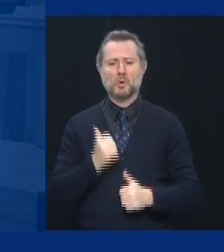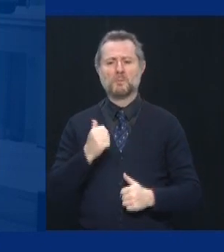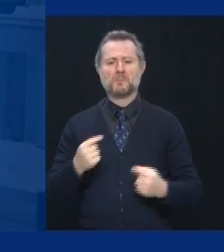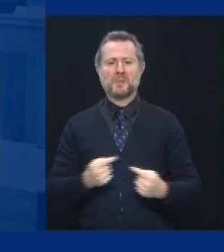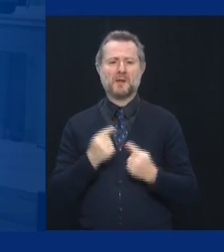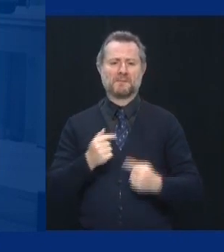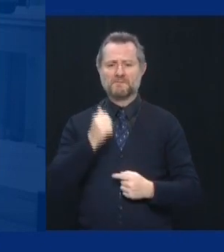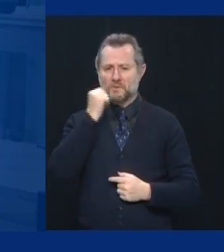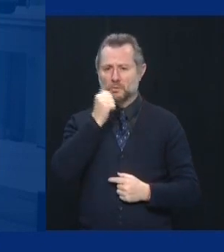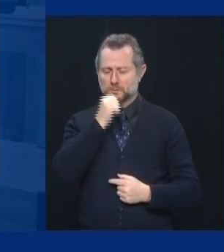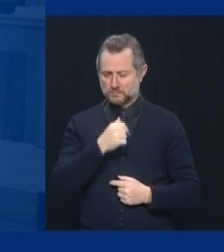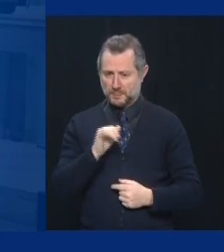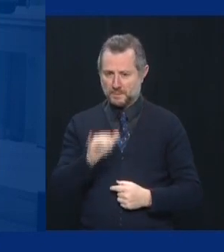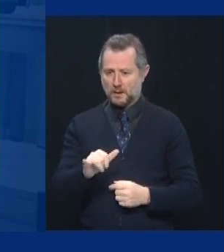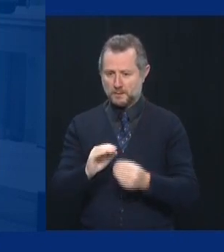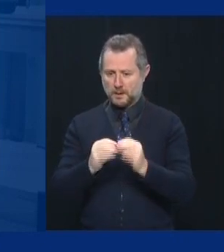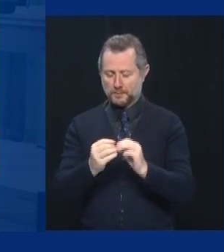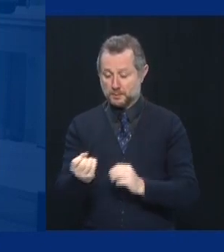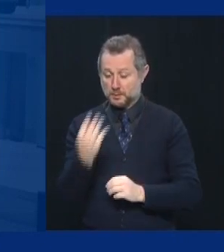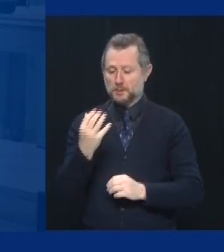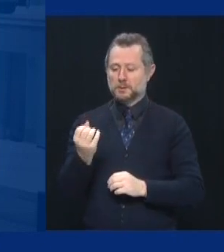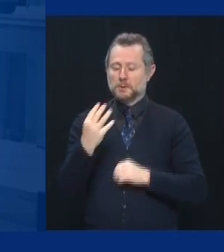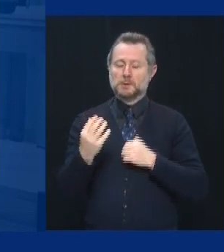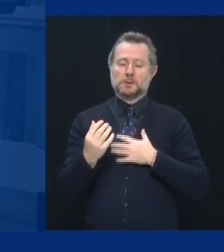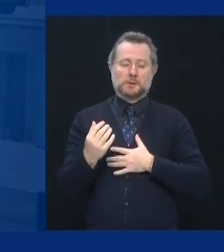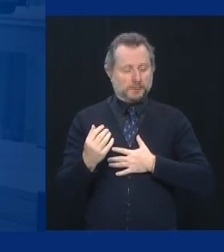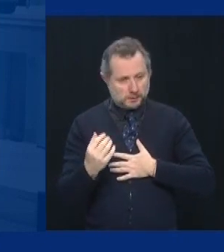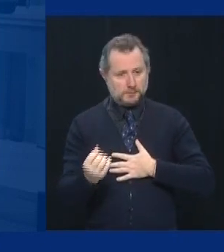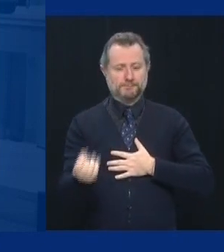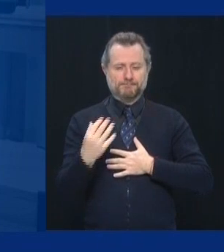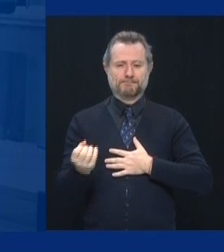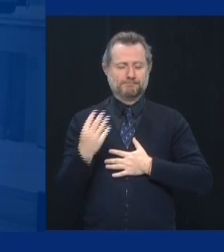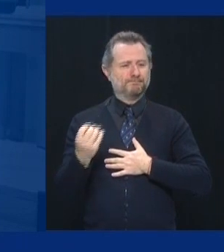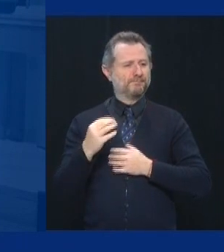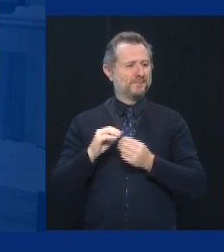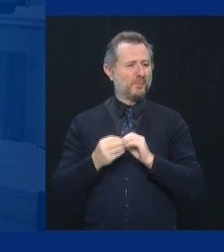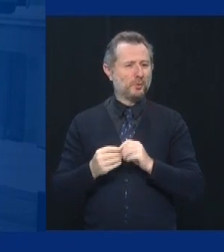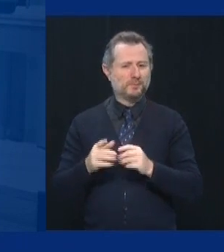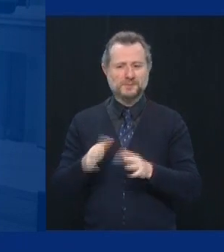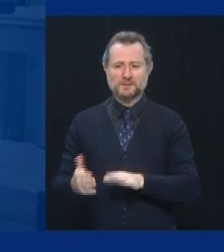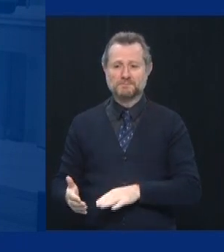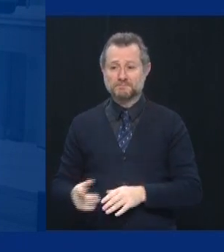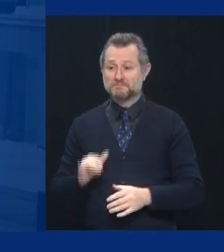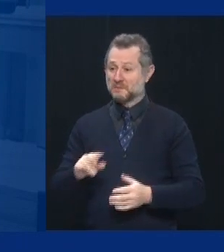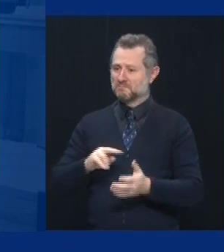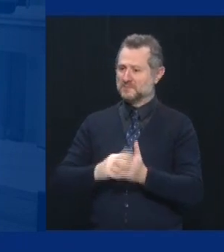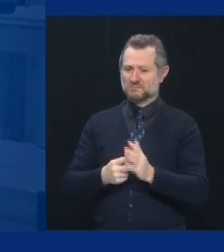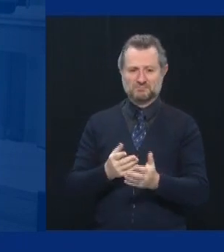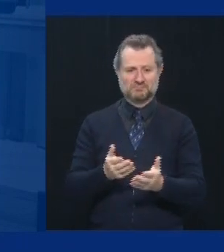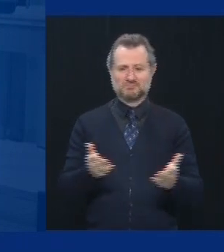I DO -- IF I DO, IT'S BECAUSE IT'S THE MOST PAINFUL NUMBER FOR